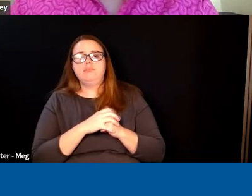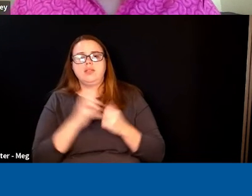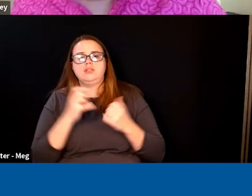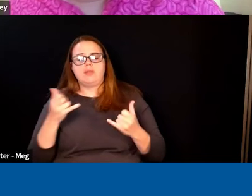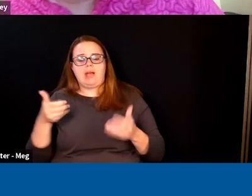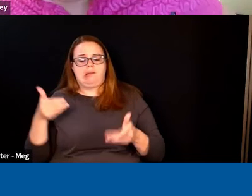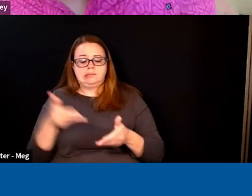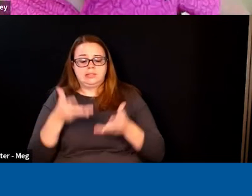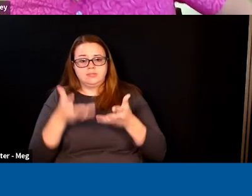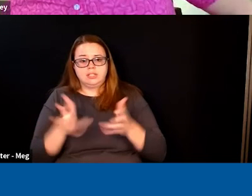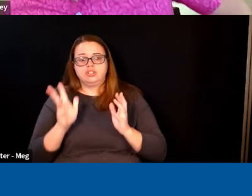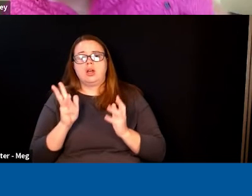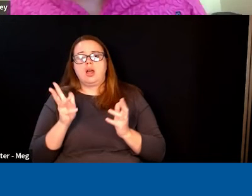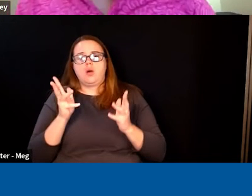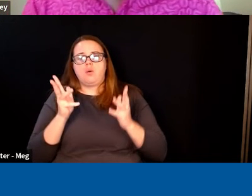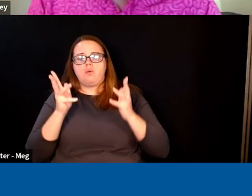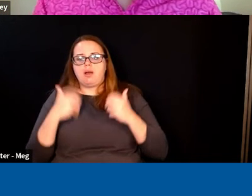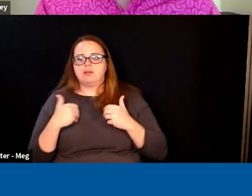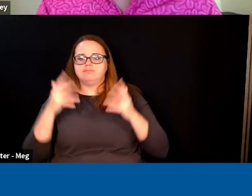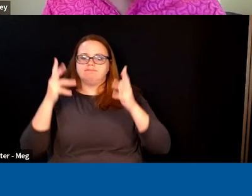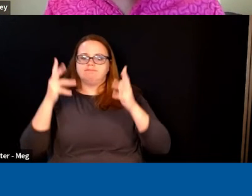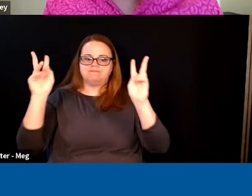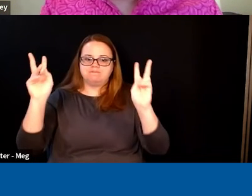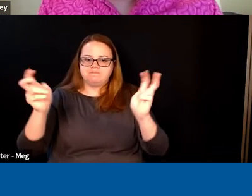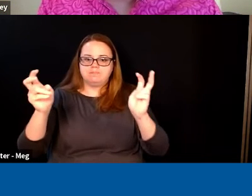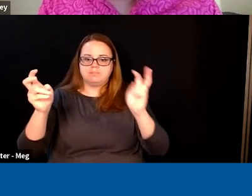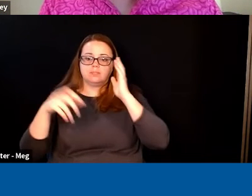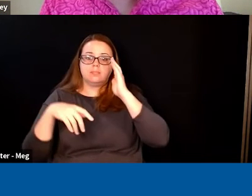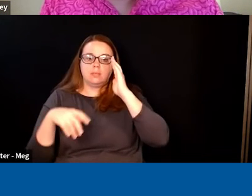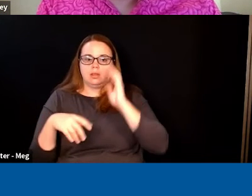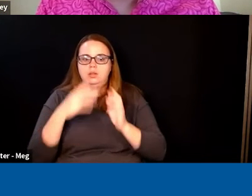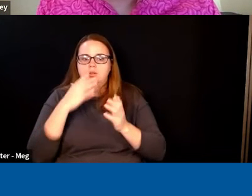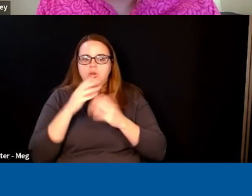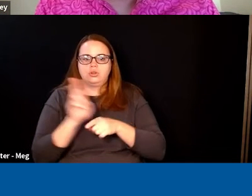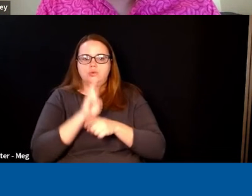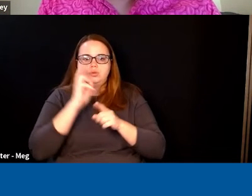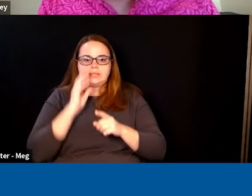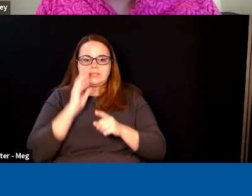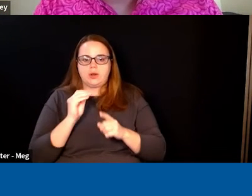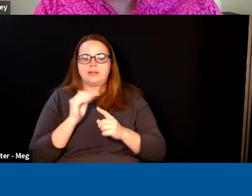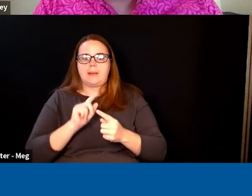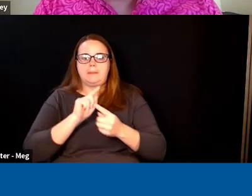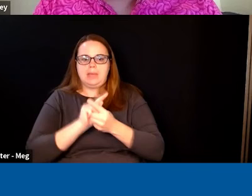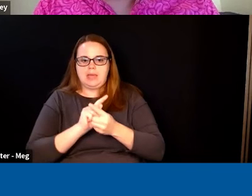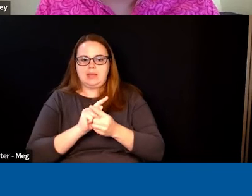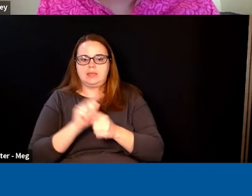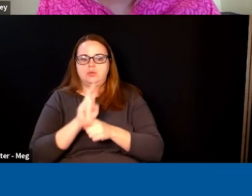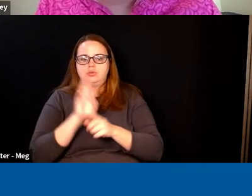I'd like to leave you with this thought that good user experiences meet the user where they are